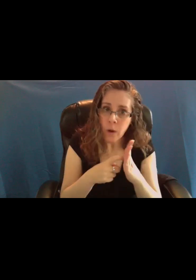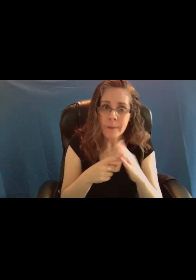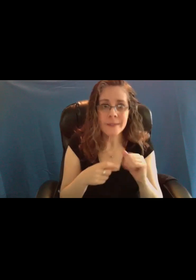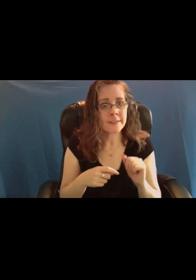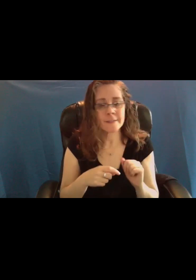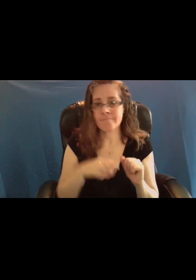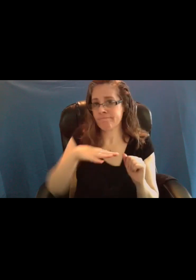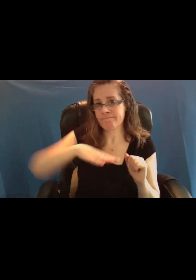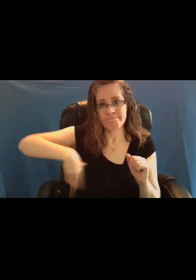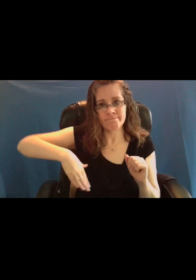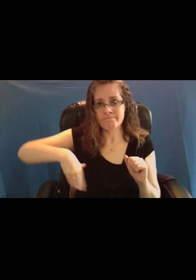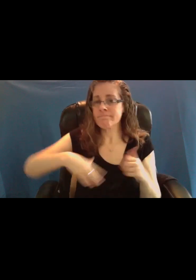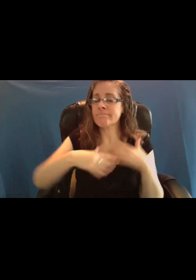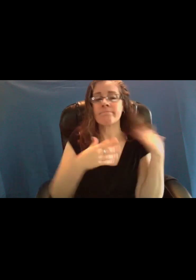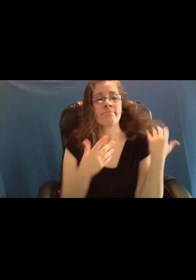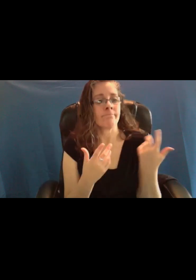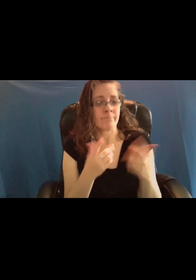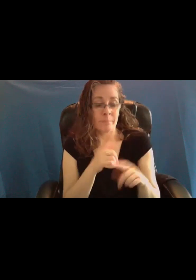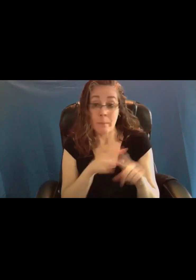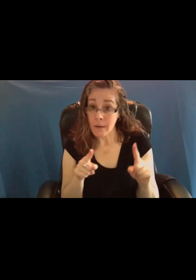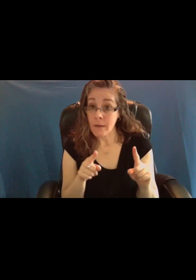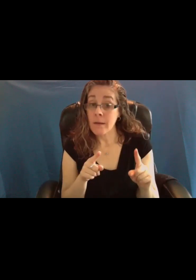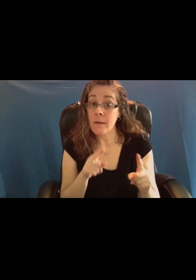have to follow. But with regard to web accessibility, Department